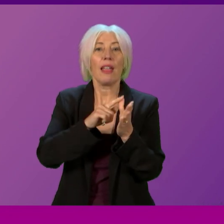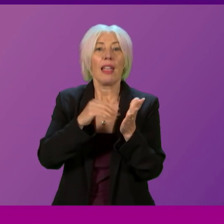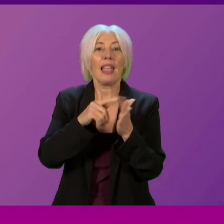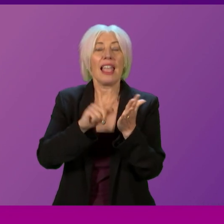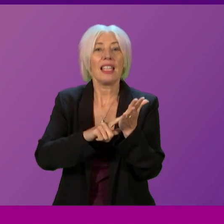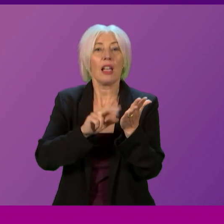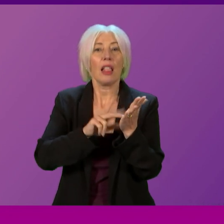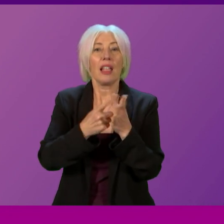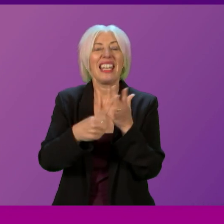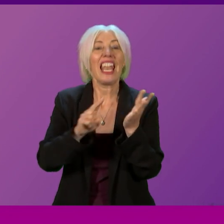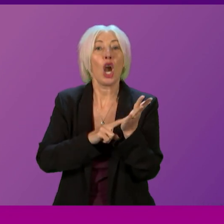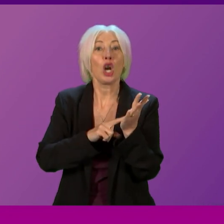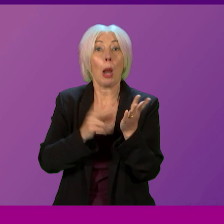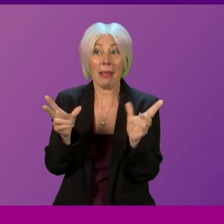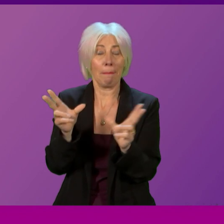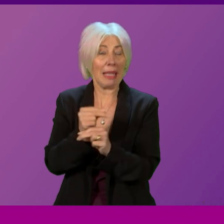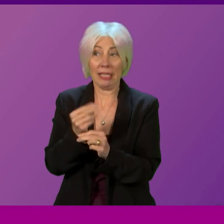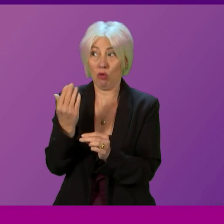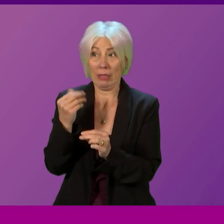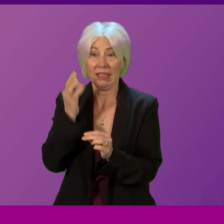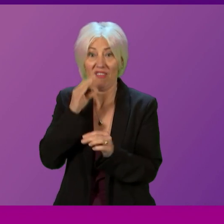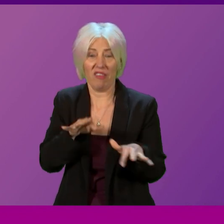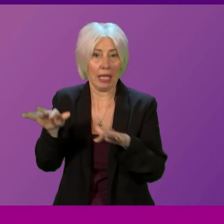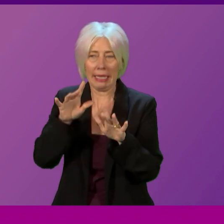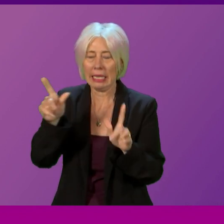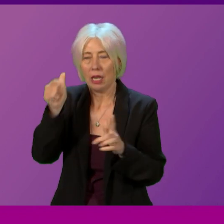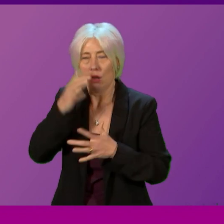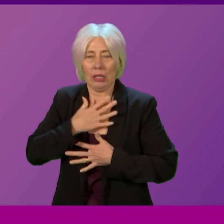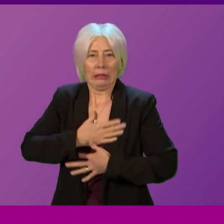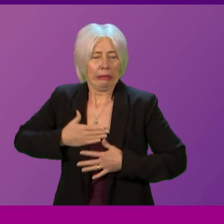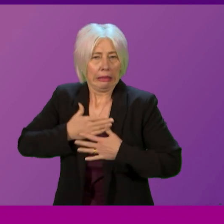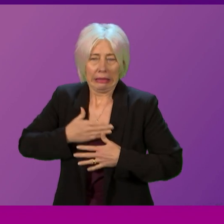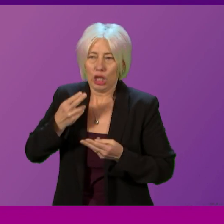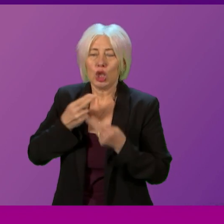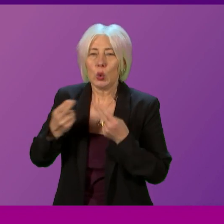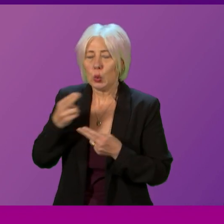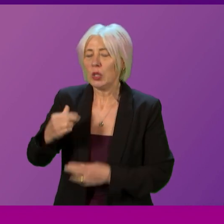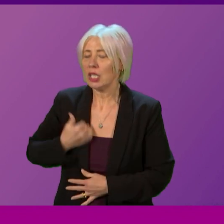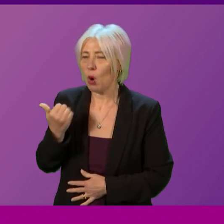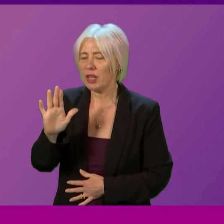after the recent flooding, and I know that there has been some distressing news on that this morning.